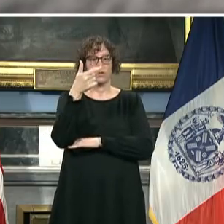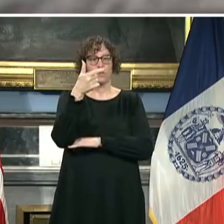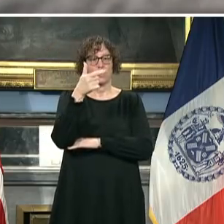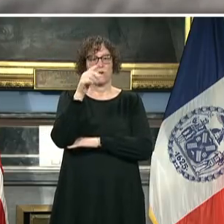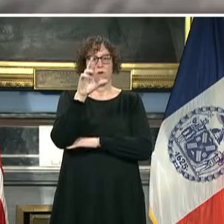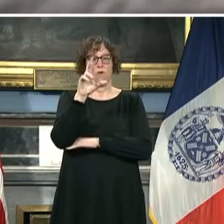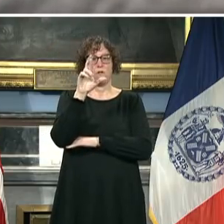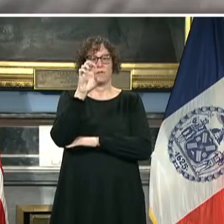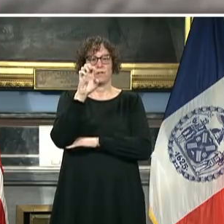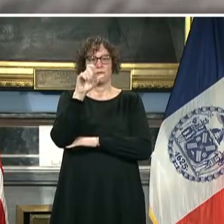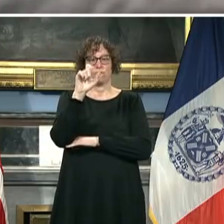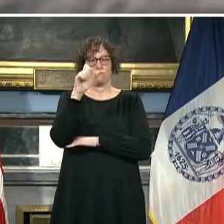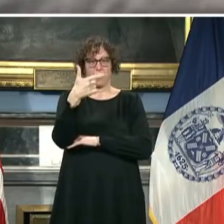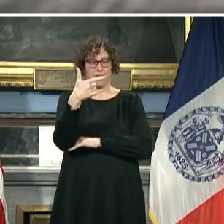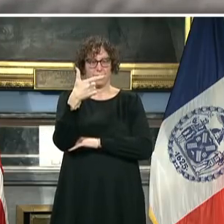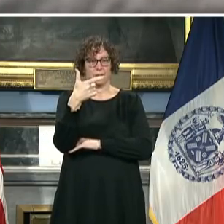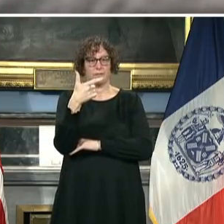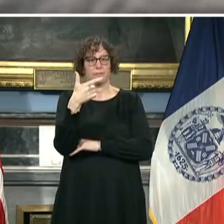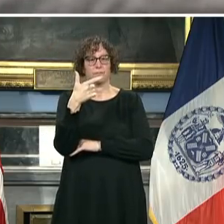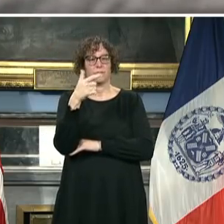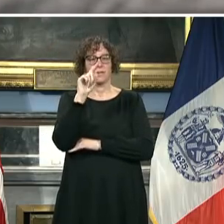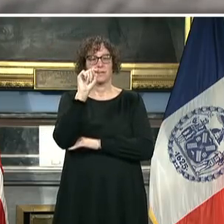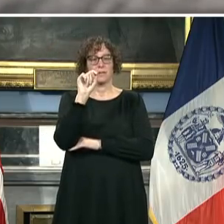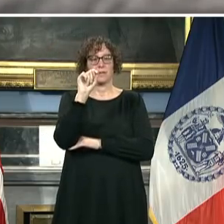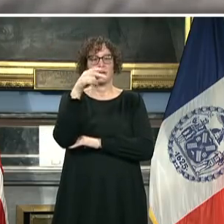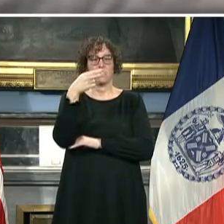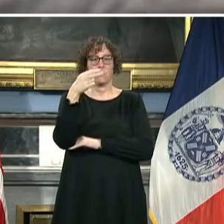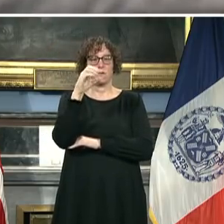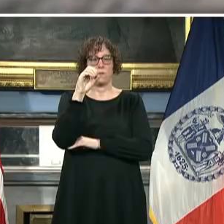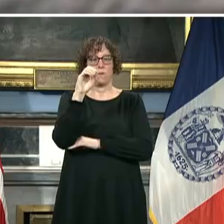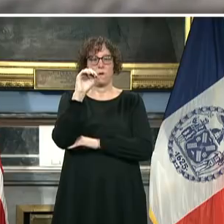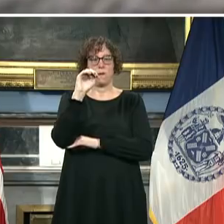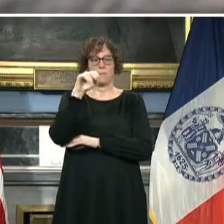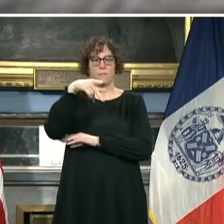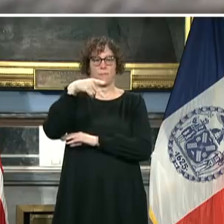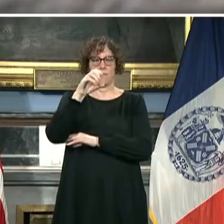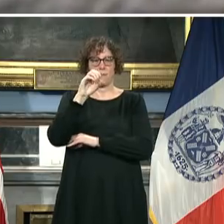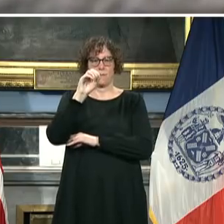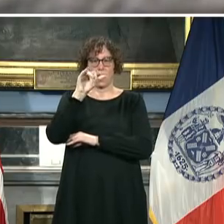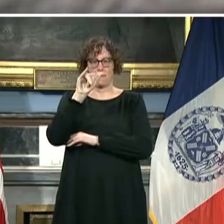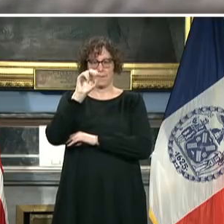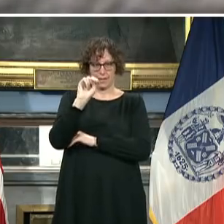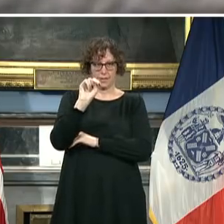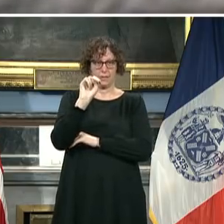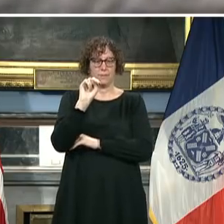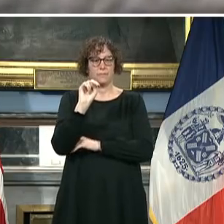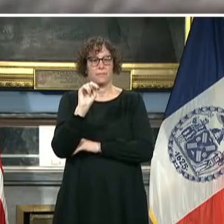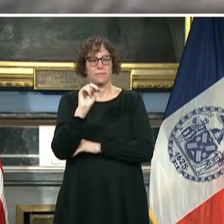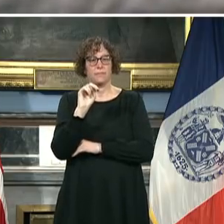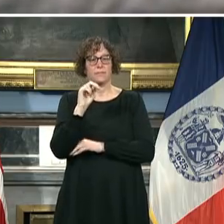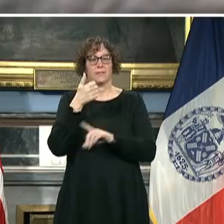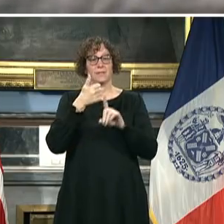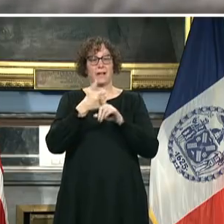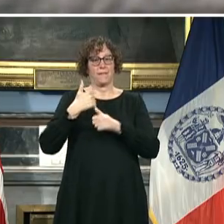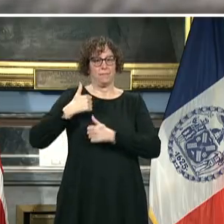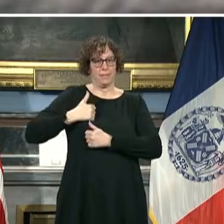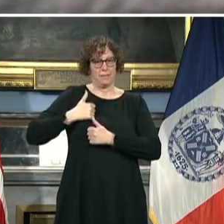NOW I WANT TO BRING UP GREG THOMPSON. AND HIS COMPNYA HAS DONE SO MUCH FORUR OH EROS IN